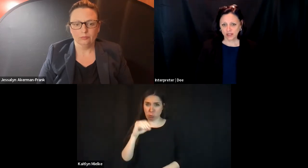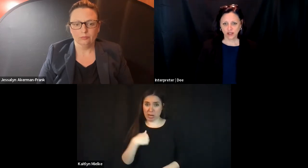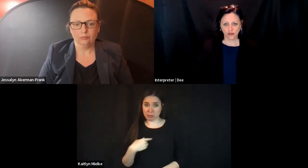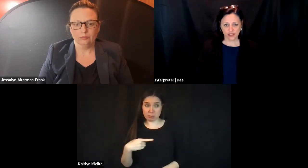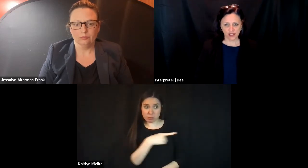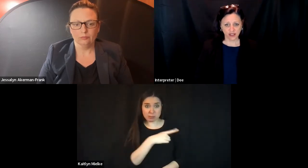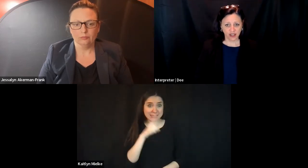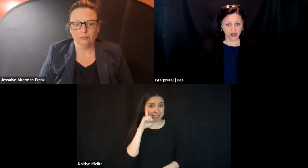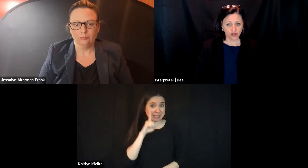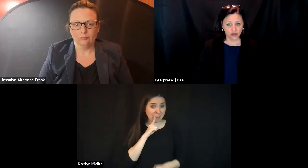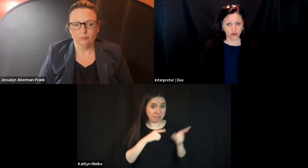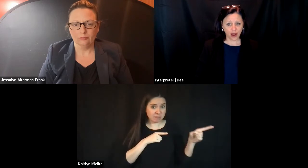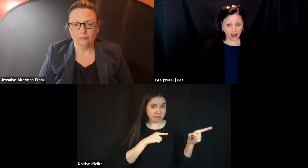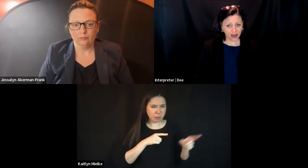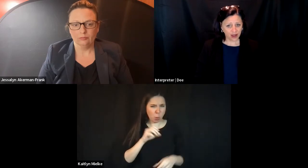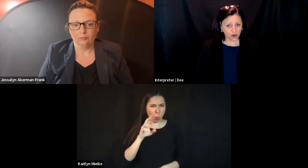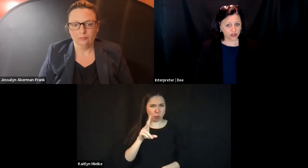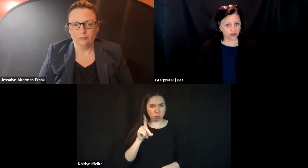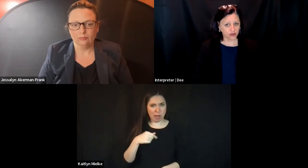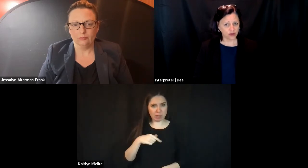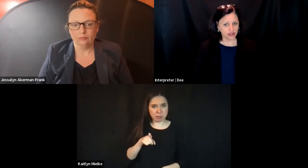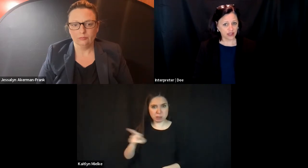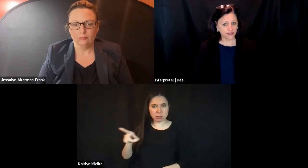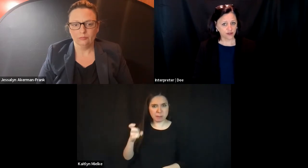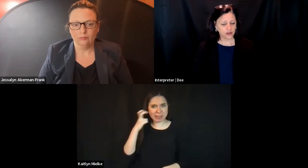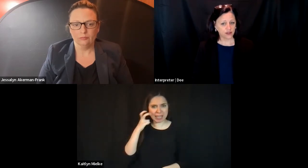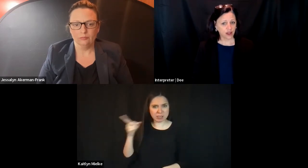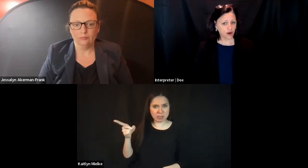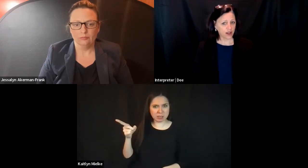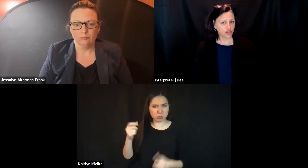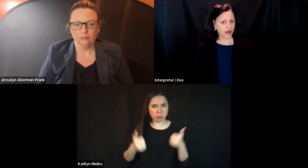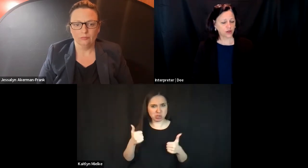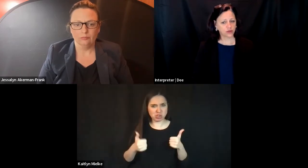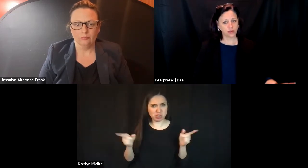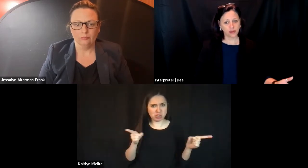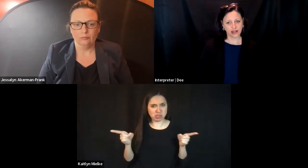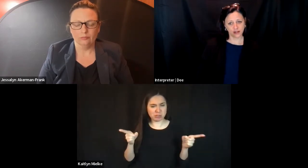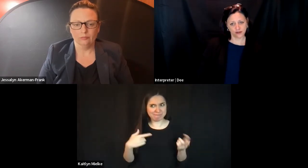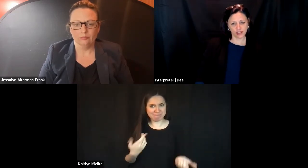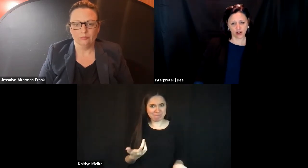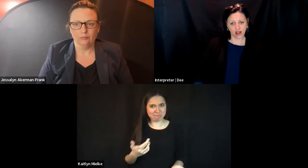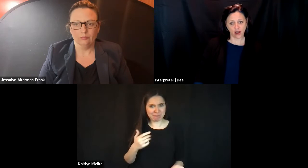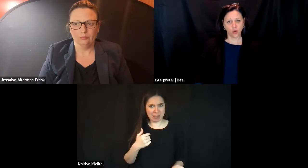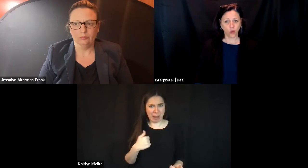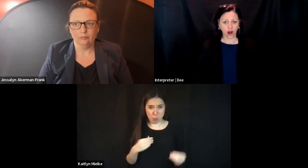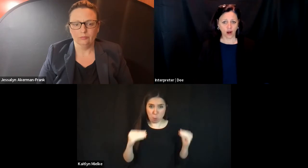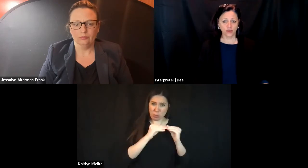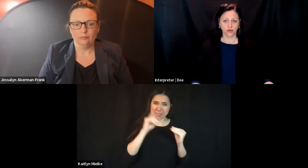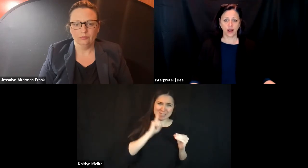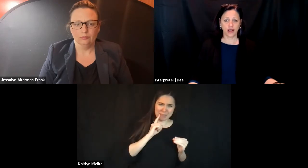Let me explain. With resources and services, do I go to the deaf service area or do I go to